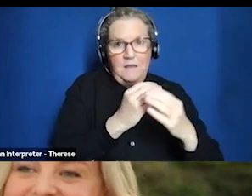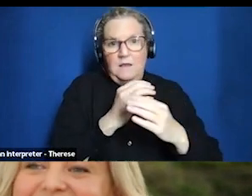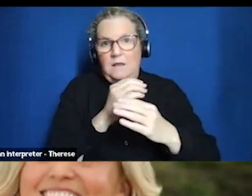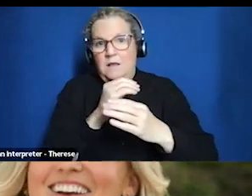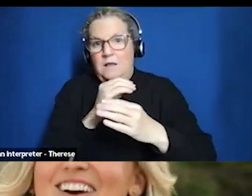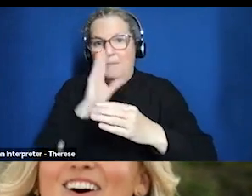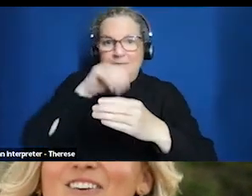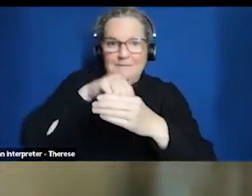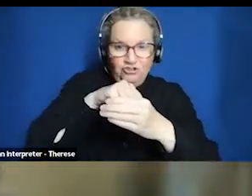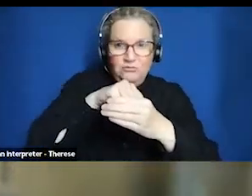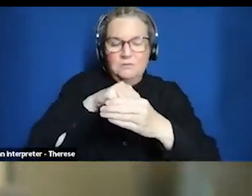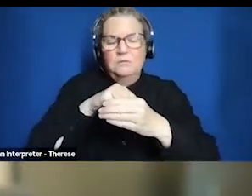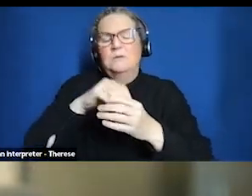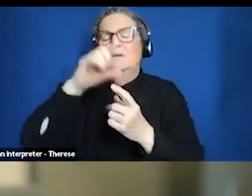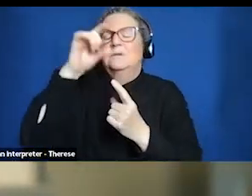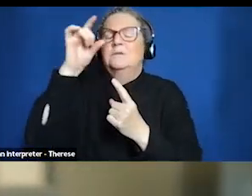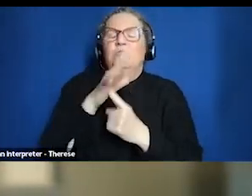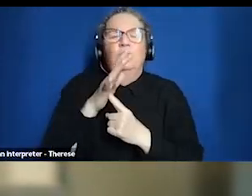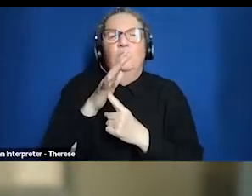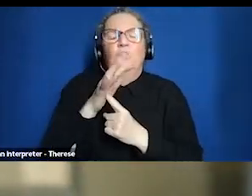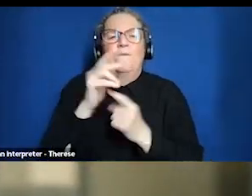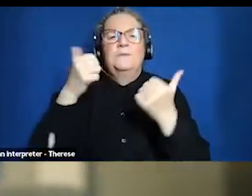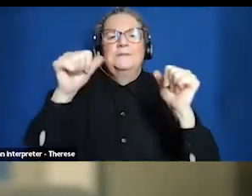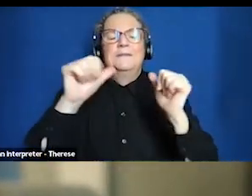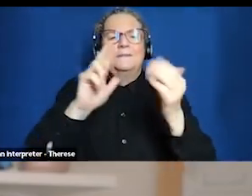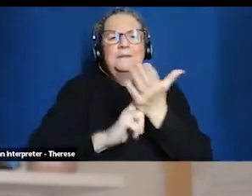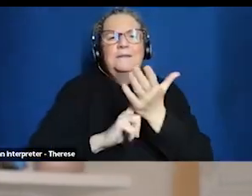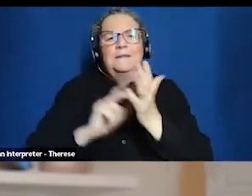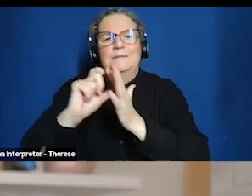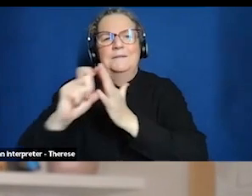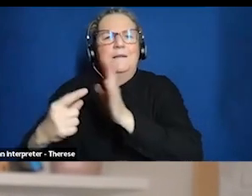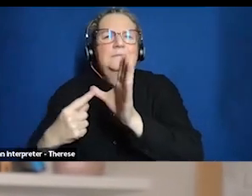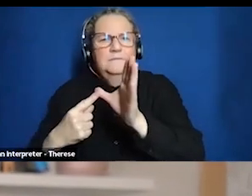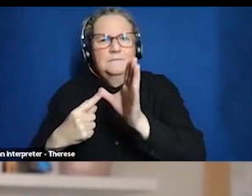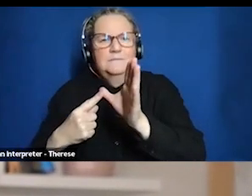to the success of the National Disability Data Asset or NDDA.